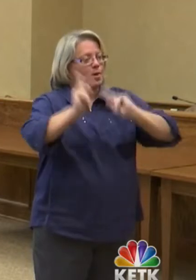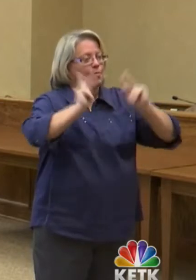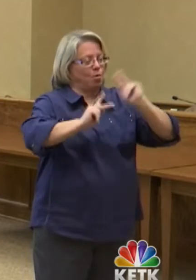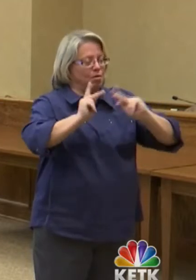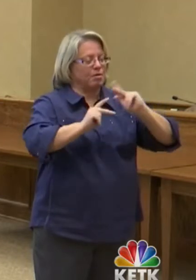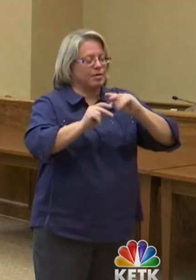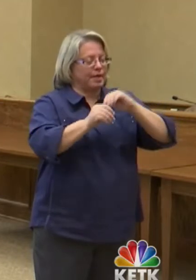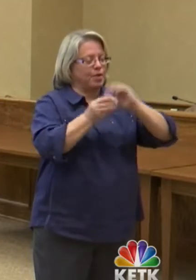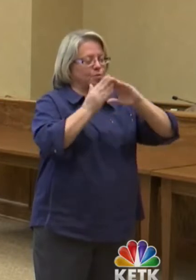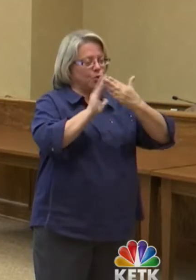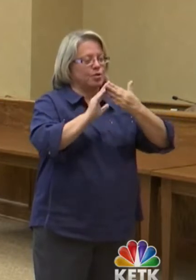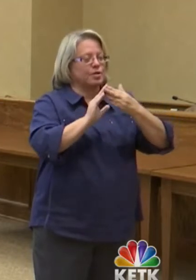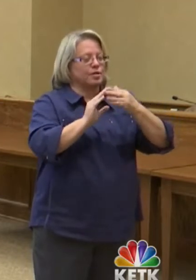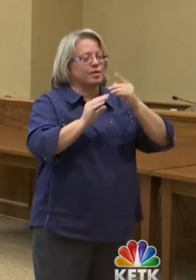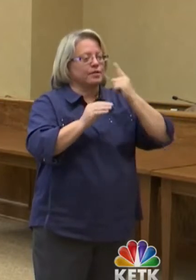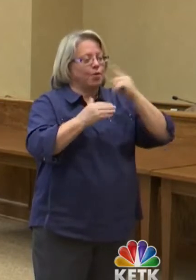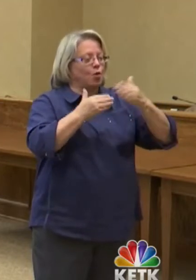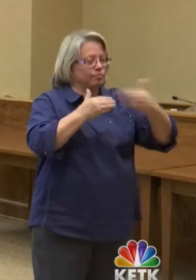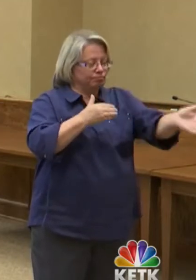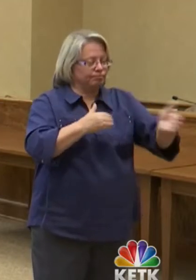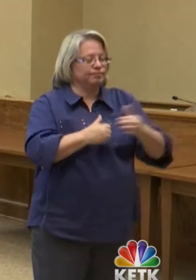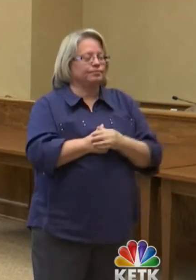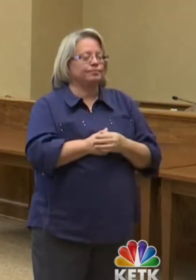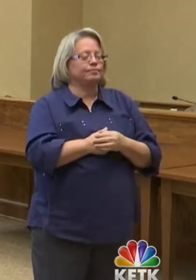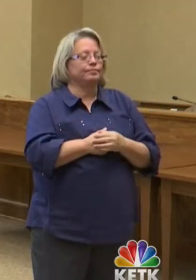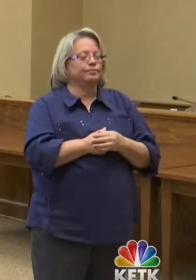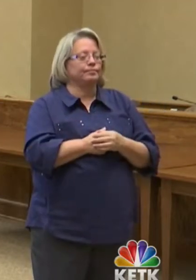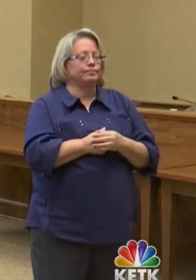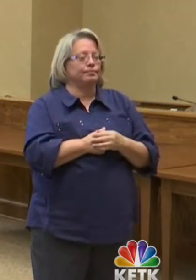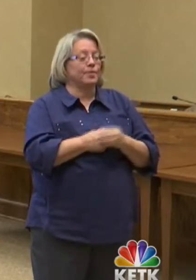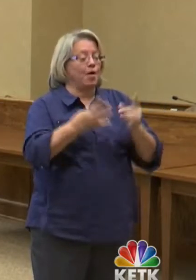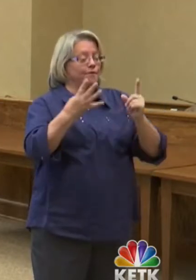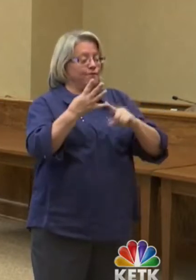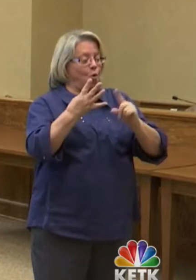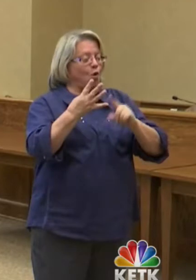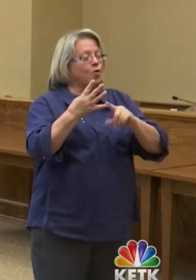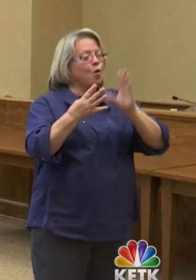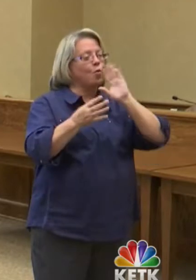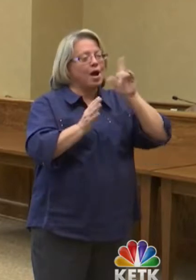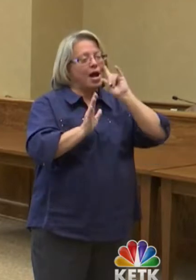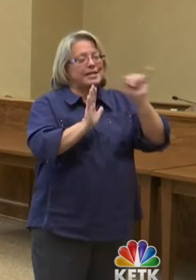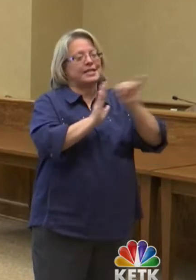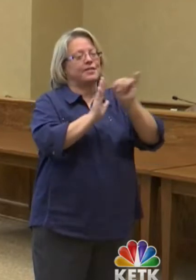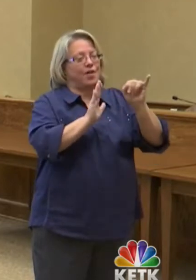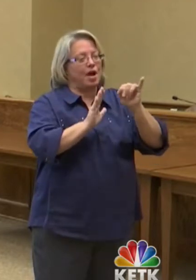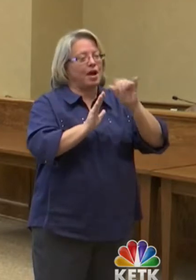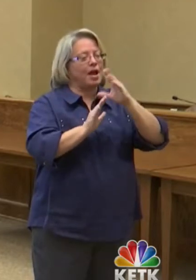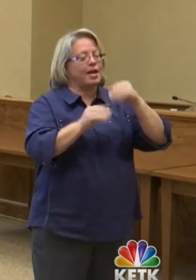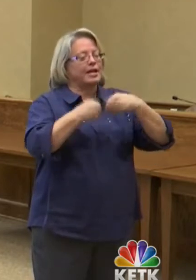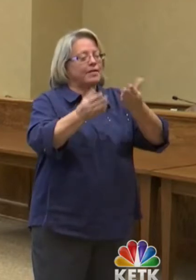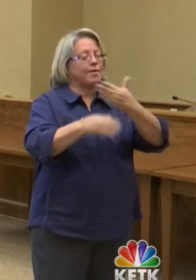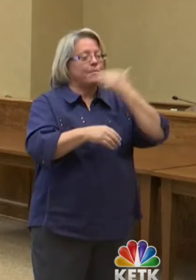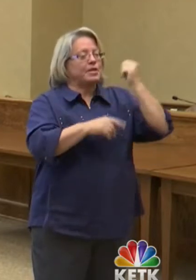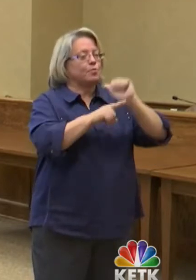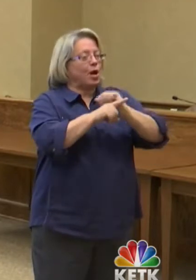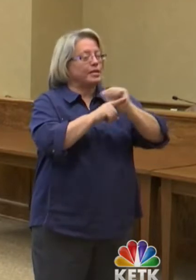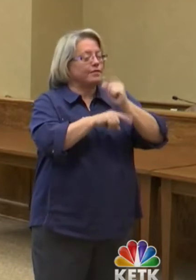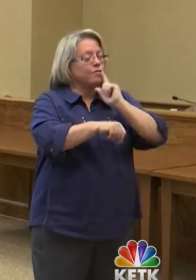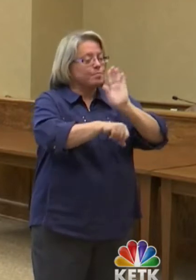ELIMINATE SOME OF THOSE PROVISIONS ALTOGETHER IN A PRUDENT MANNER WHILE CONTINUING TO PROTECT THE MOST VULNERABLE IN OUR COMMUNITY.